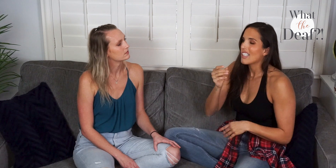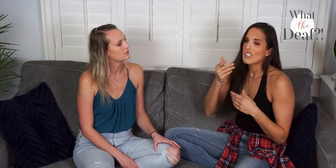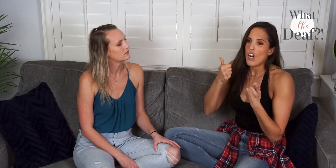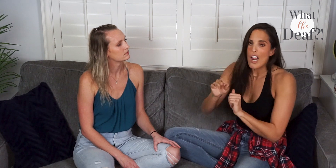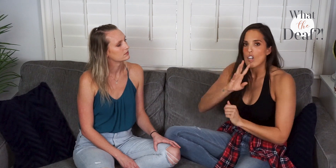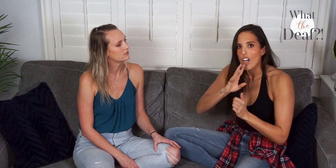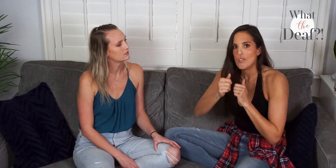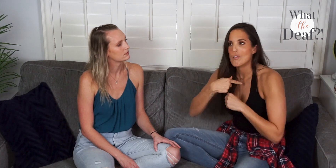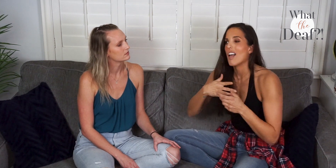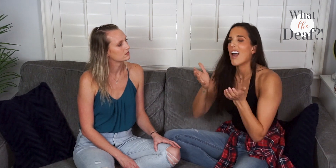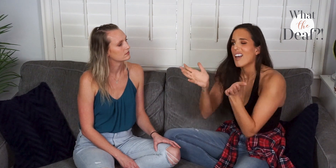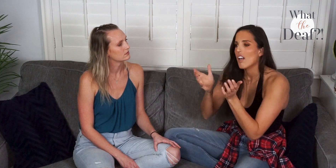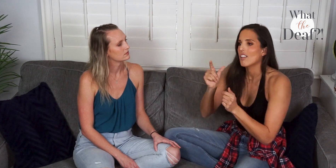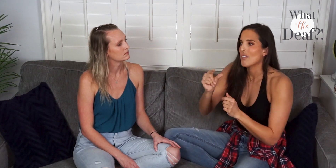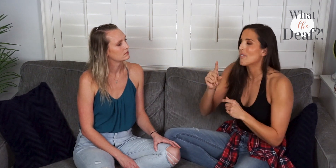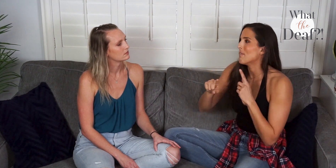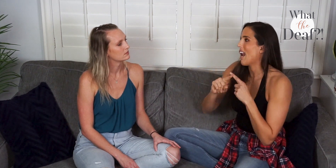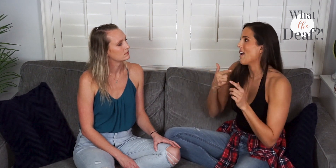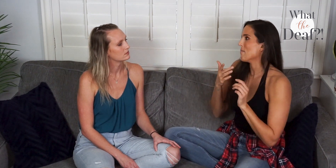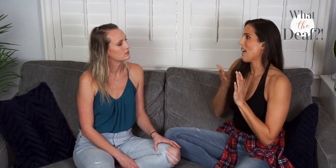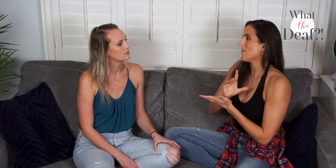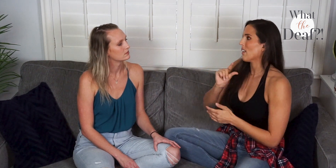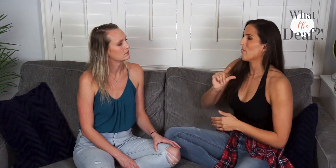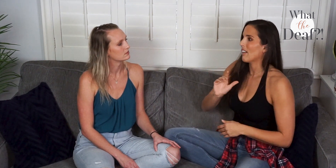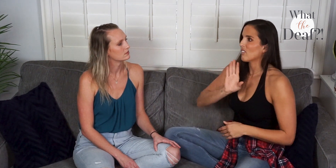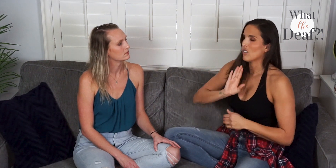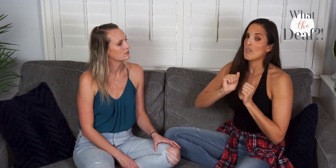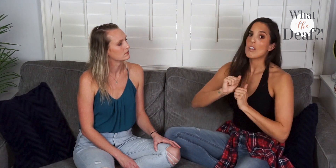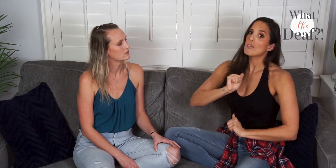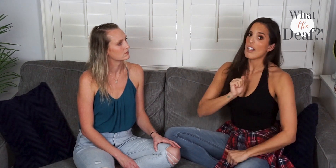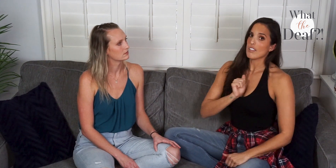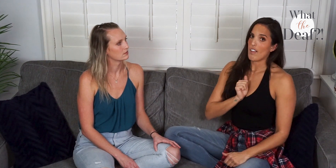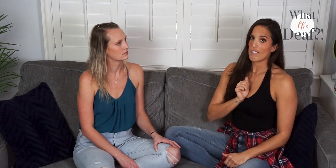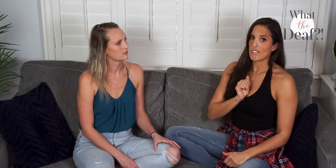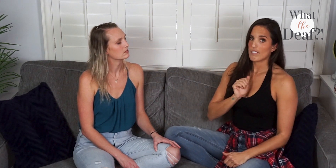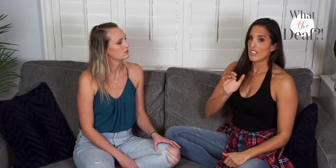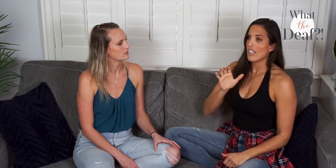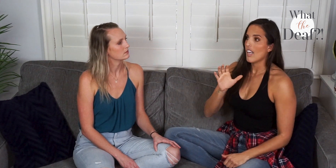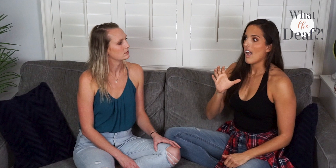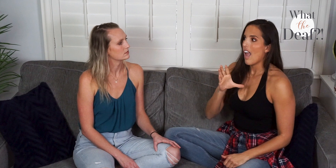And so he came in and I tried talking to him for a little bit and I became frustrated with myself.